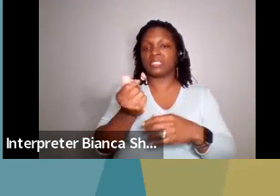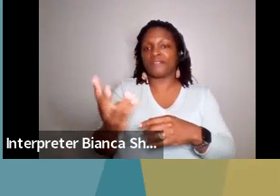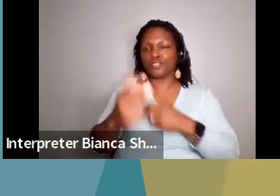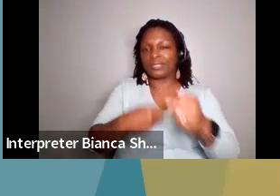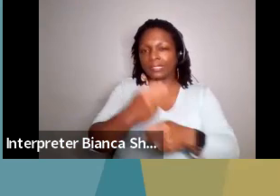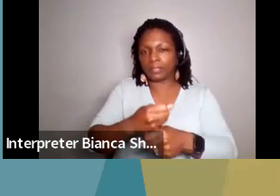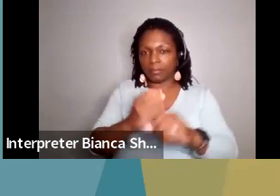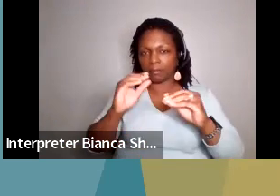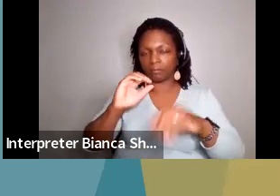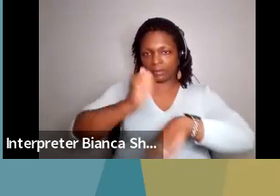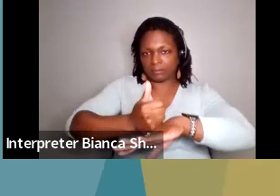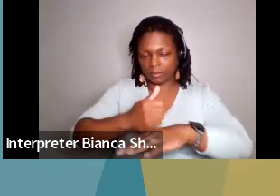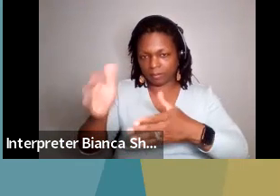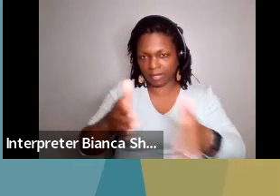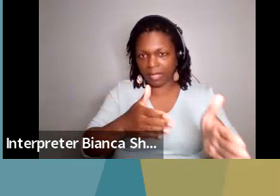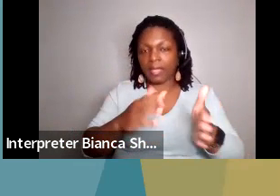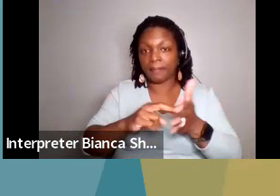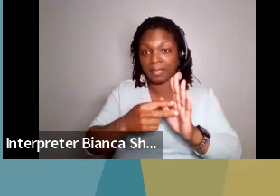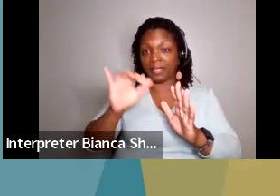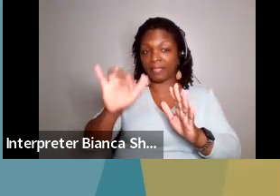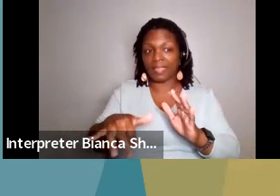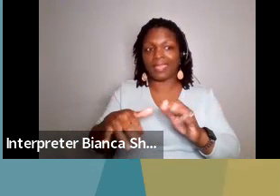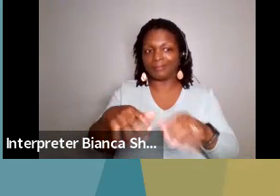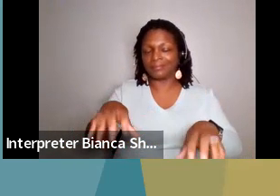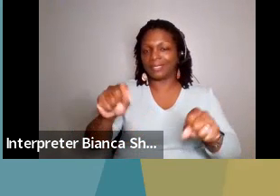So this isn't something that is going to be able to happen overnight.